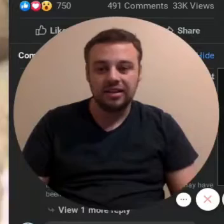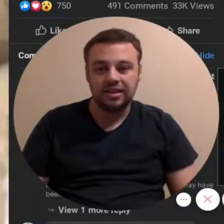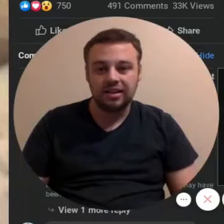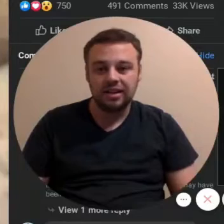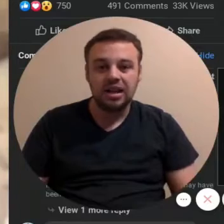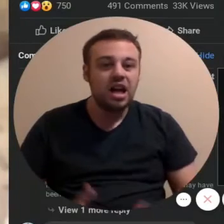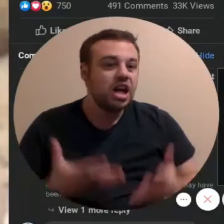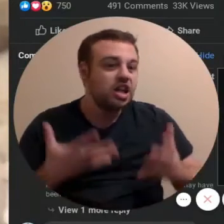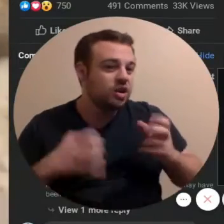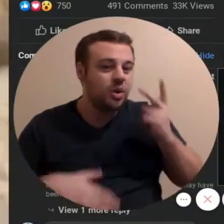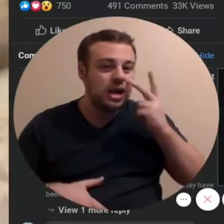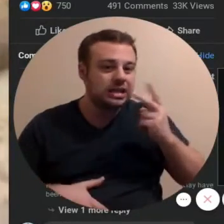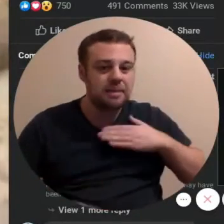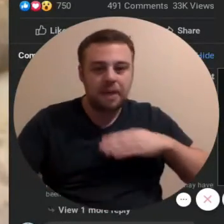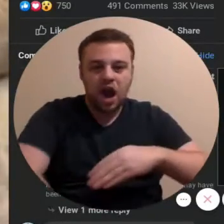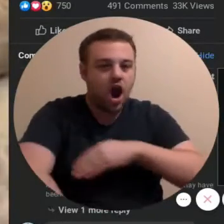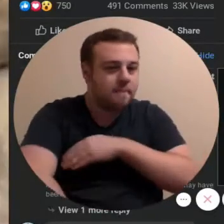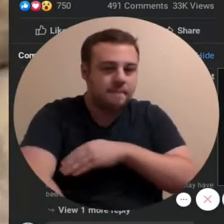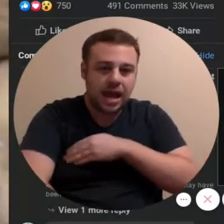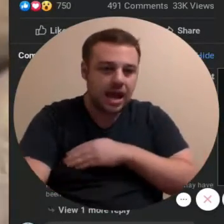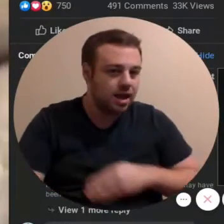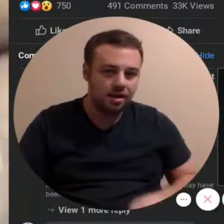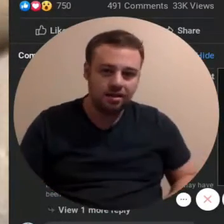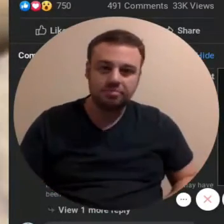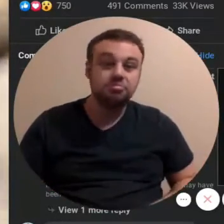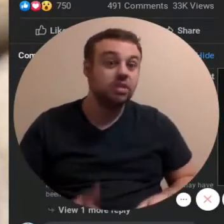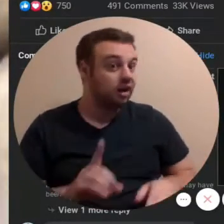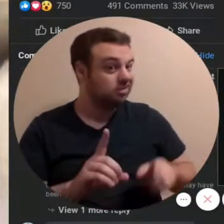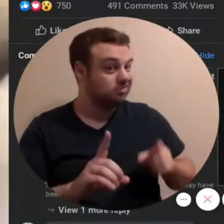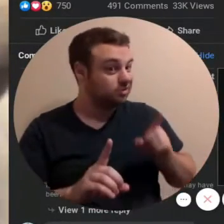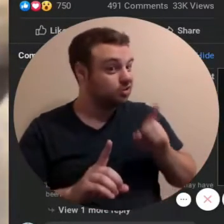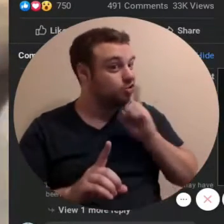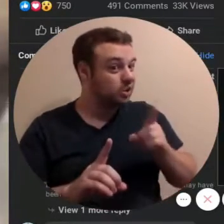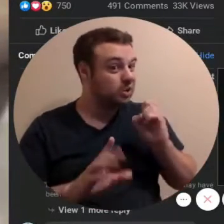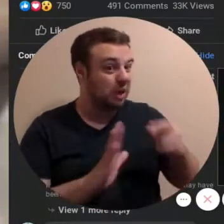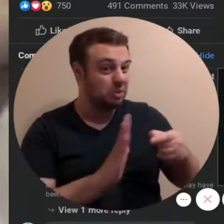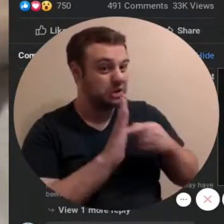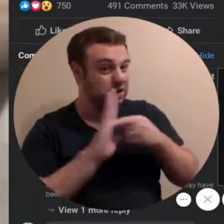Erica: Armpits on Facebook Live. Look at him. Julie: Hi honey!